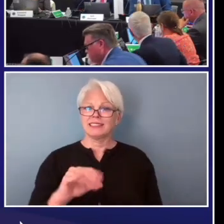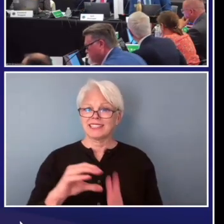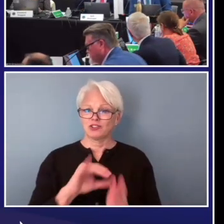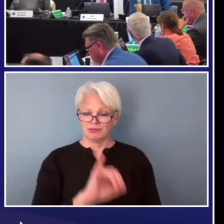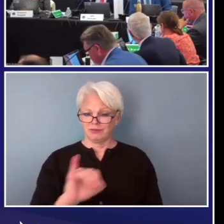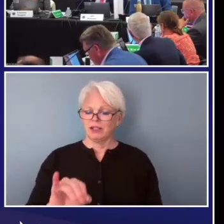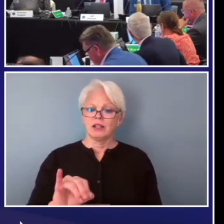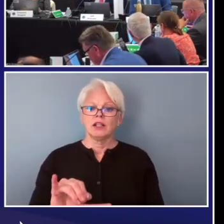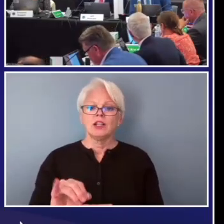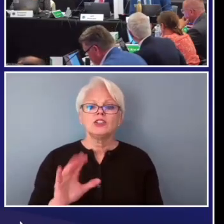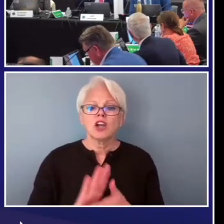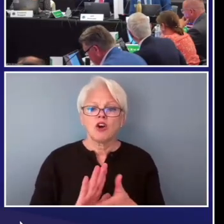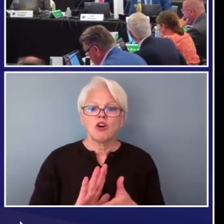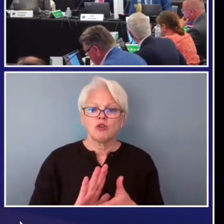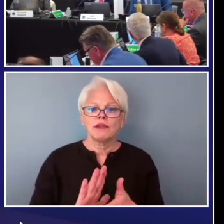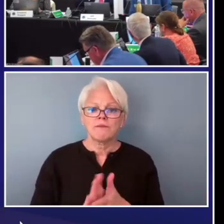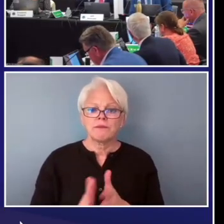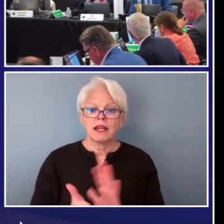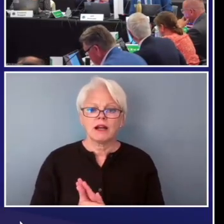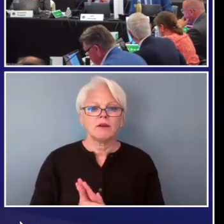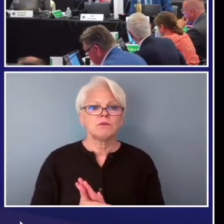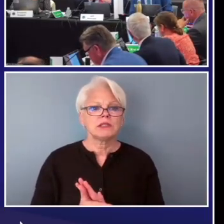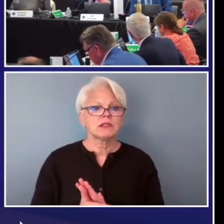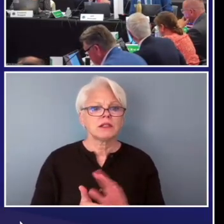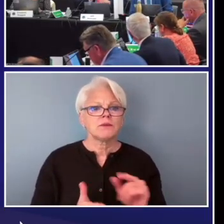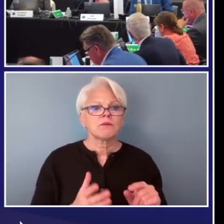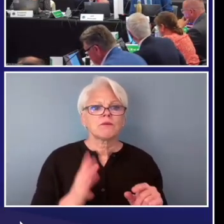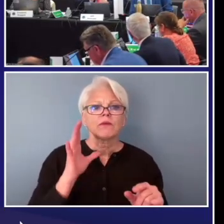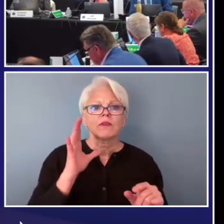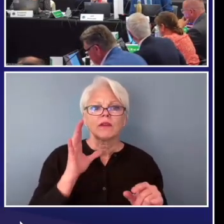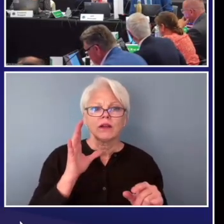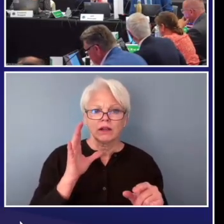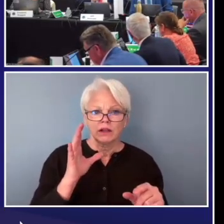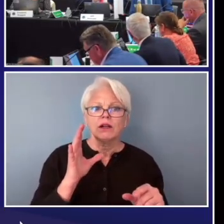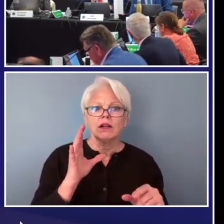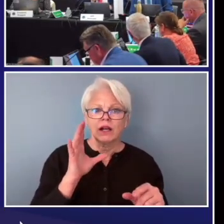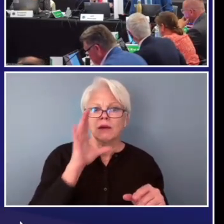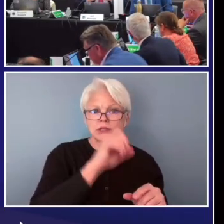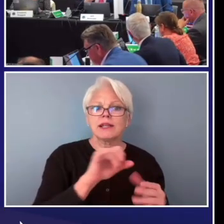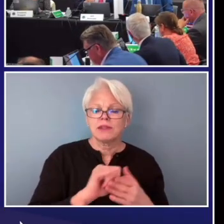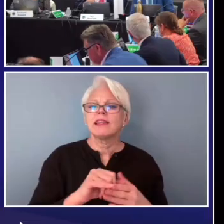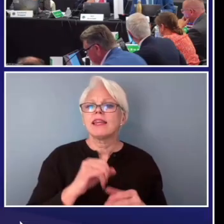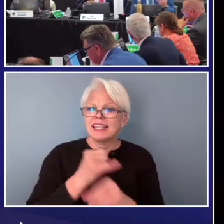presumption that essentially an institution has allowed the change unless the secretary determines